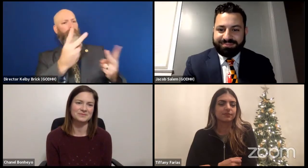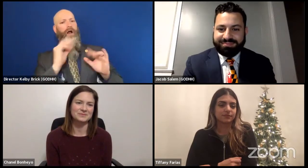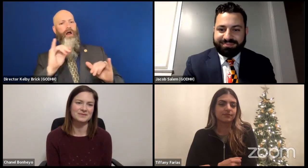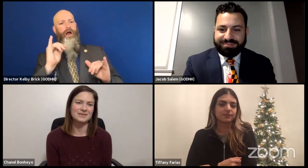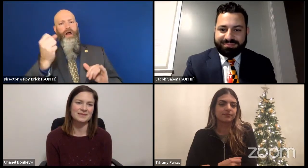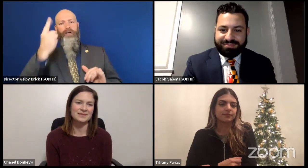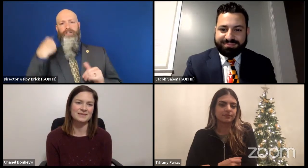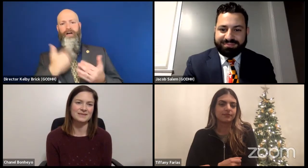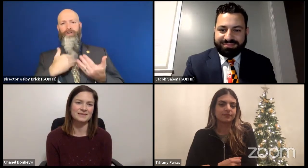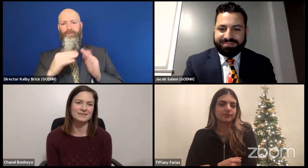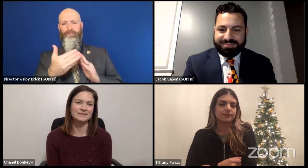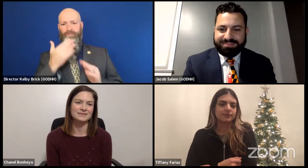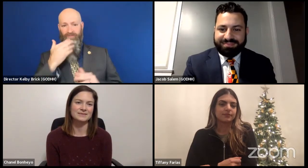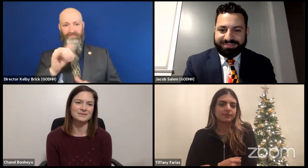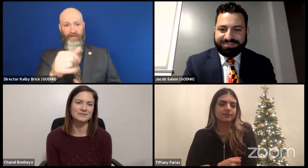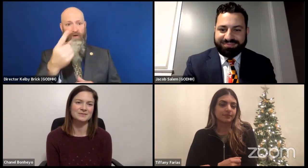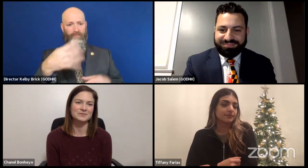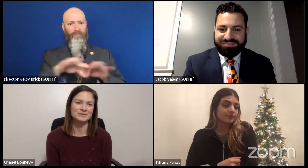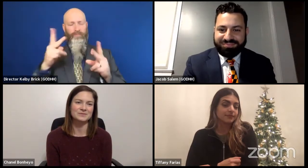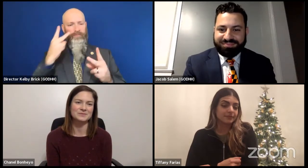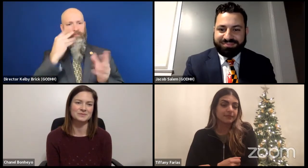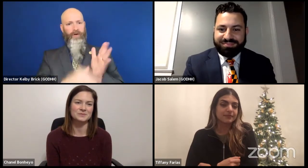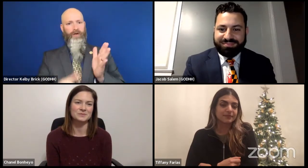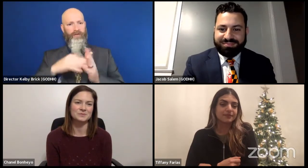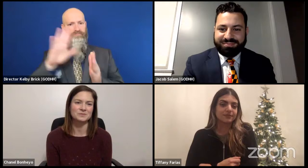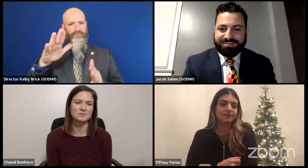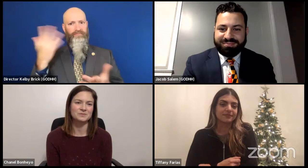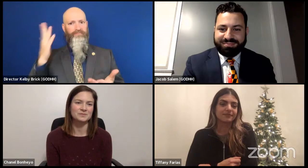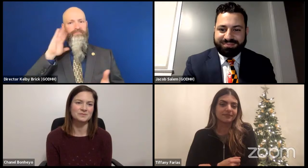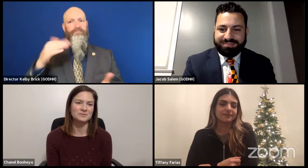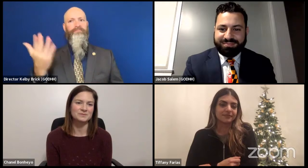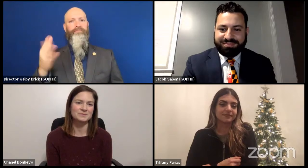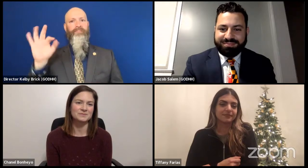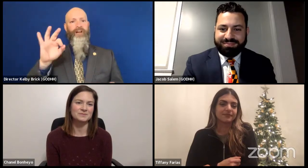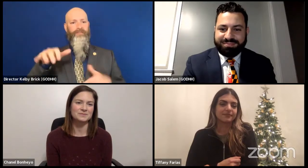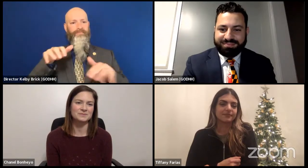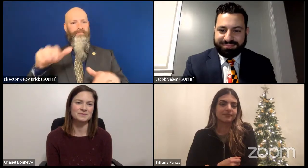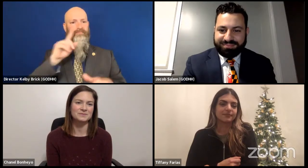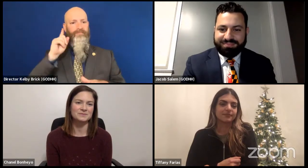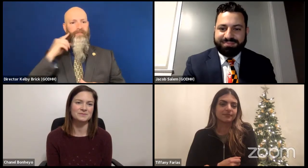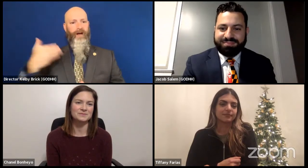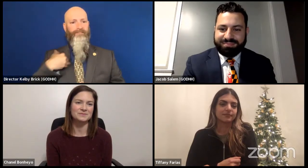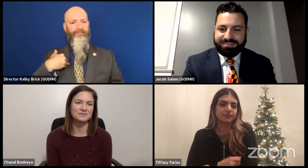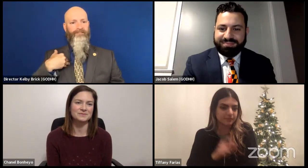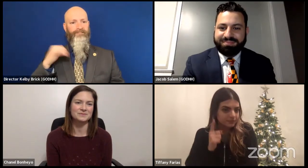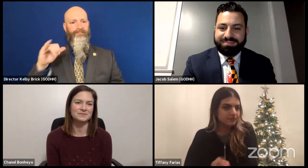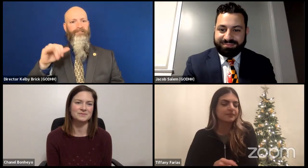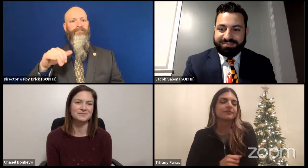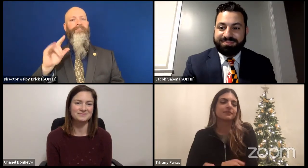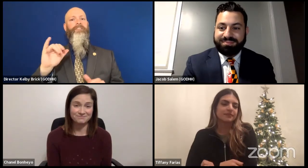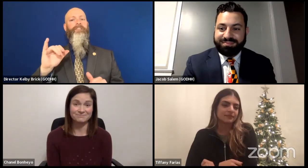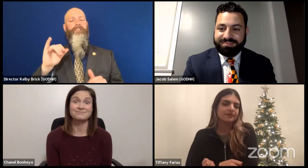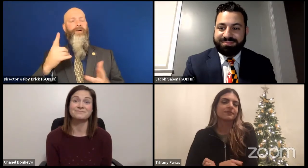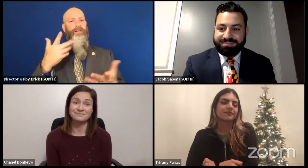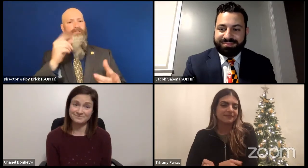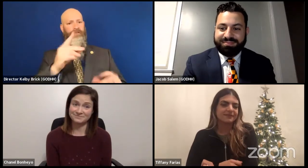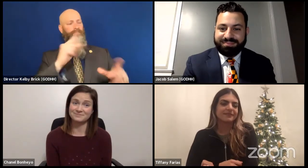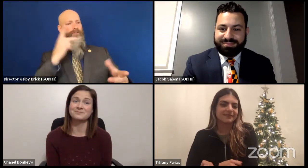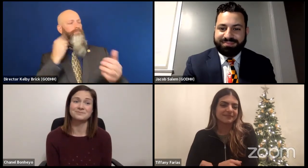It's fantastic. It's great. It's visual, we see it there. Frederick has a large Deaf population,